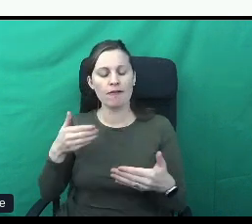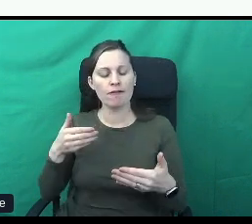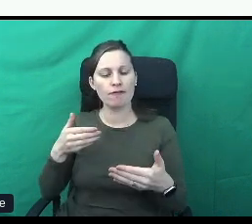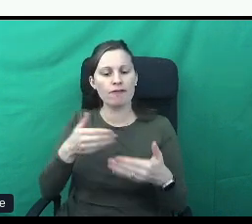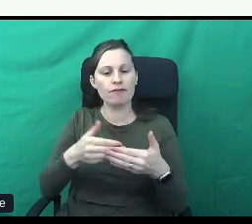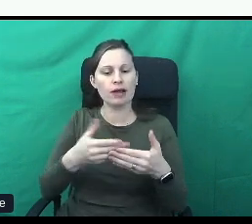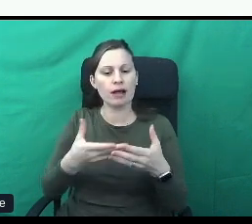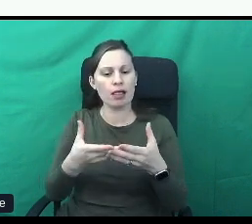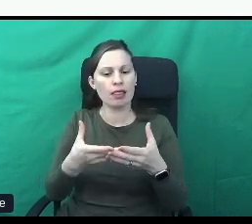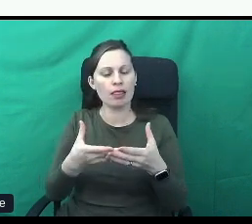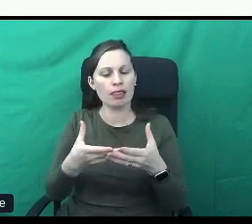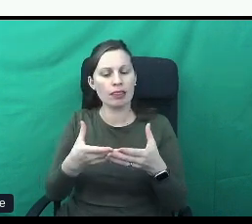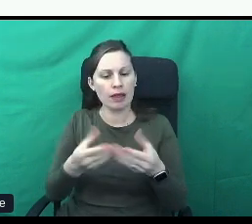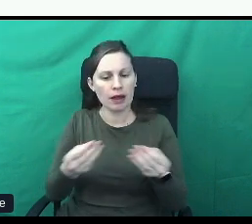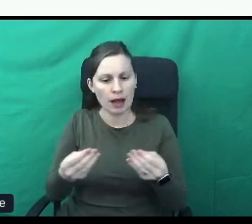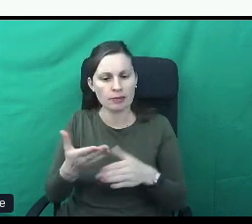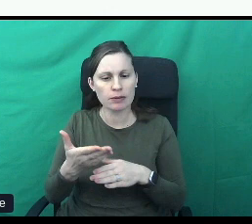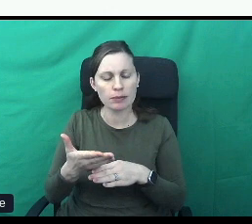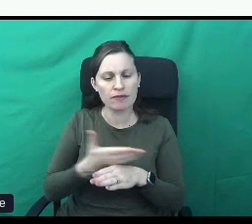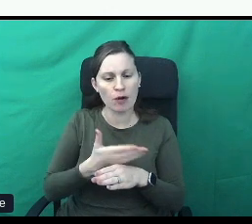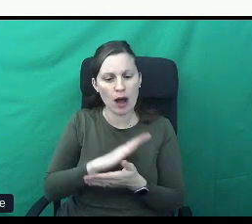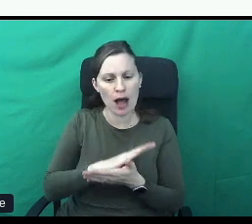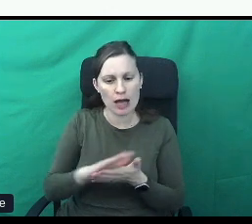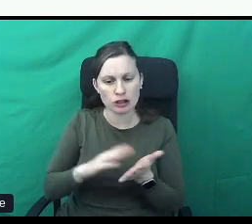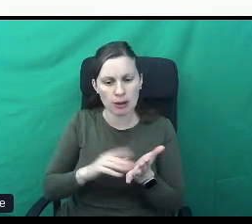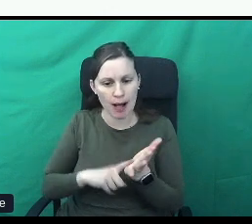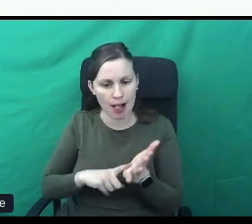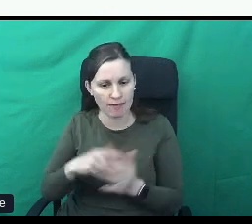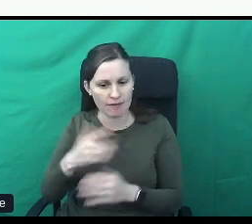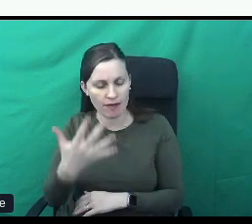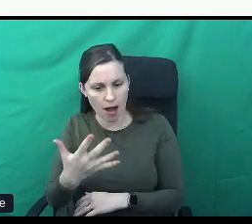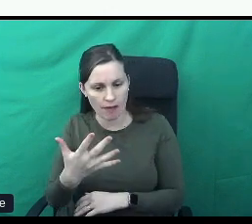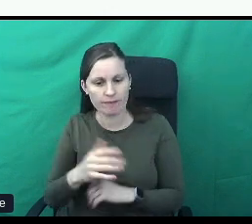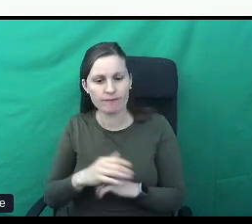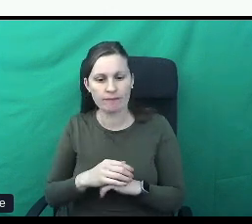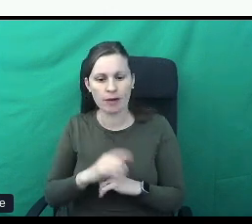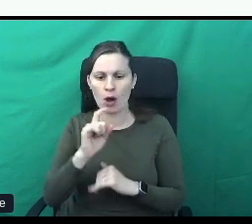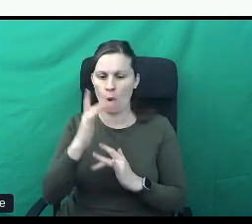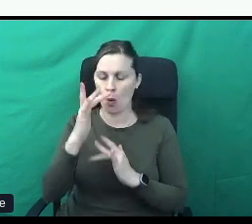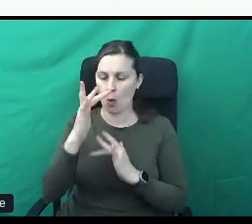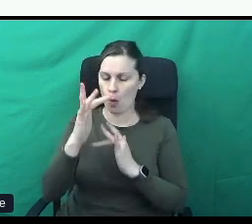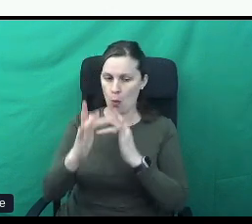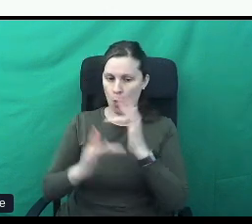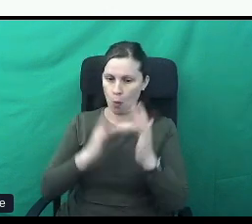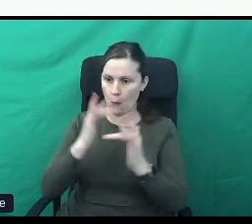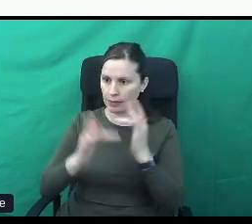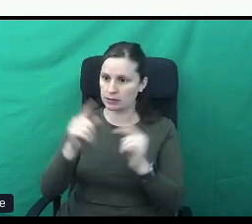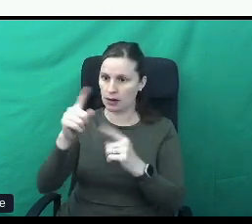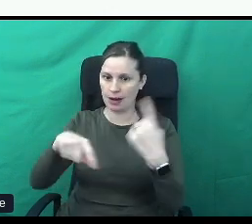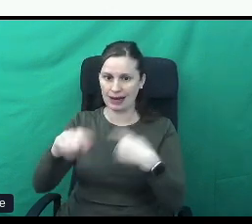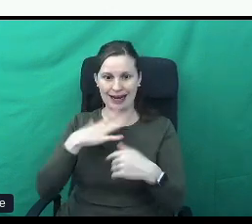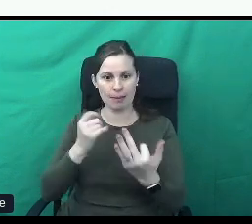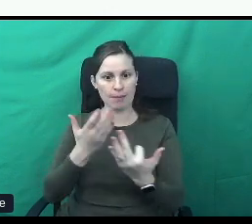before html 5 - websites were becoming more and more interactive and sophisticated.